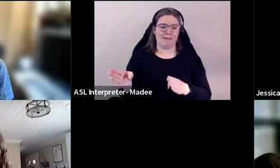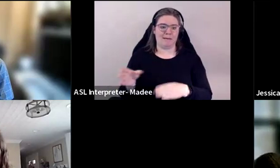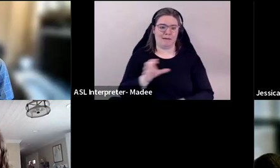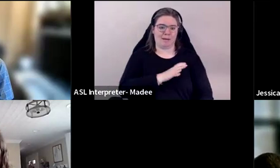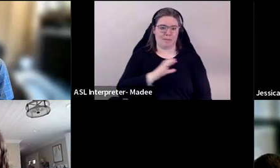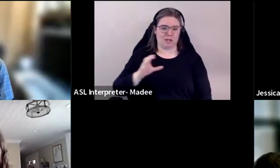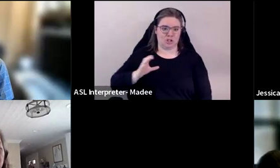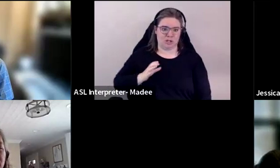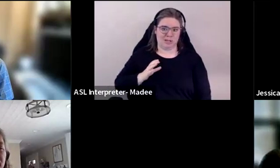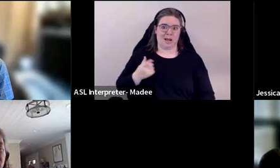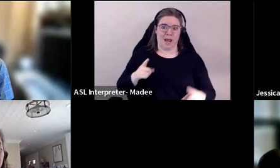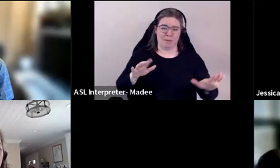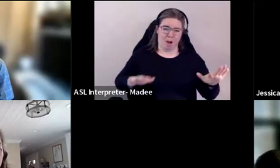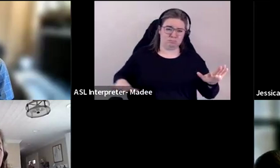Rebecca Rabatin, she/her, Independence First: and we're going to have a training